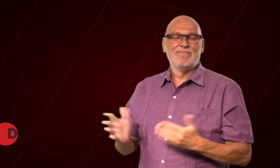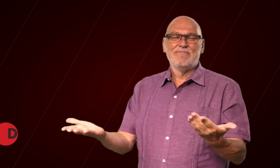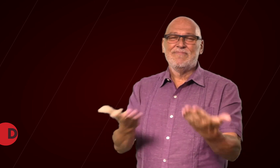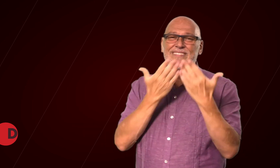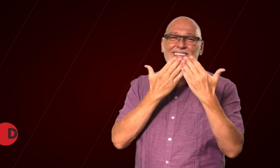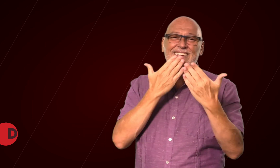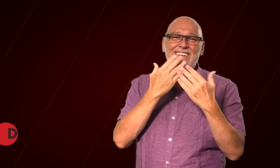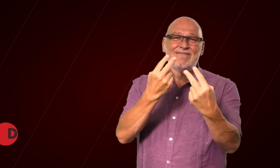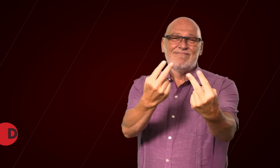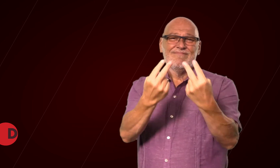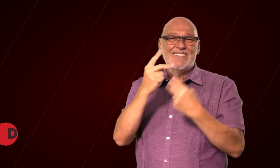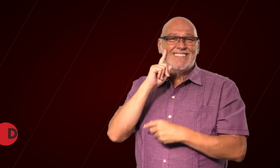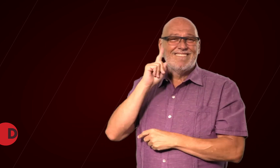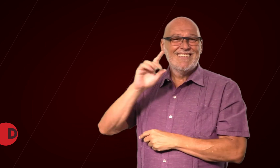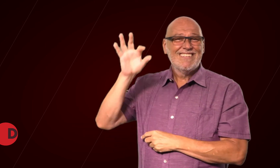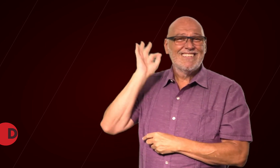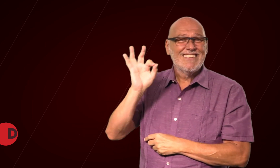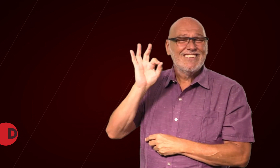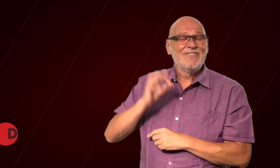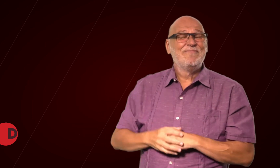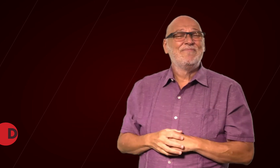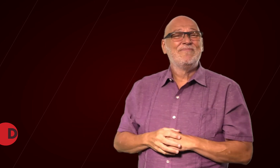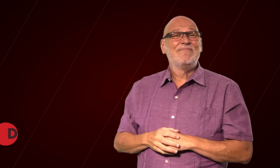Thank you for watching DeafDots.